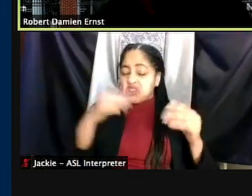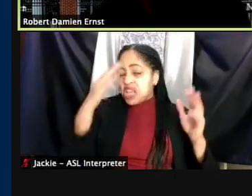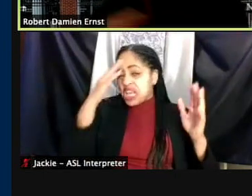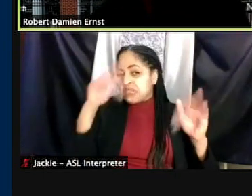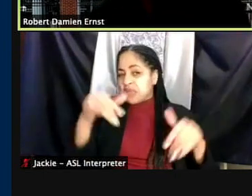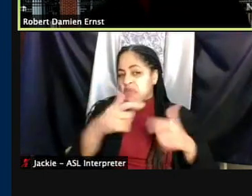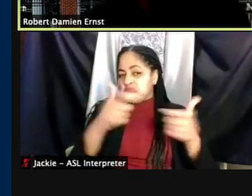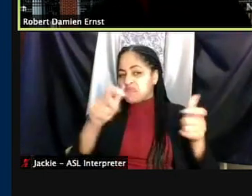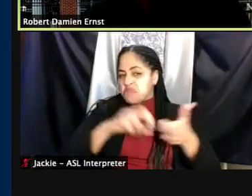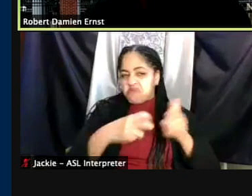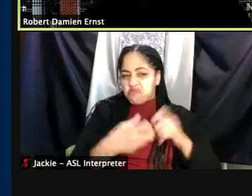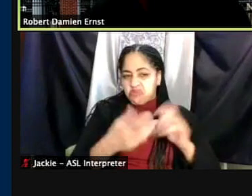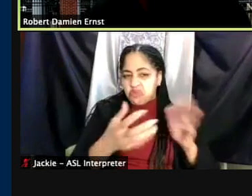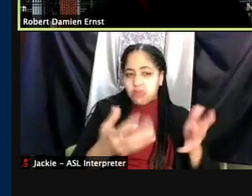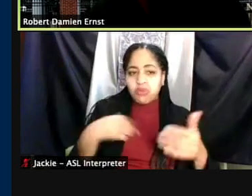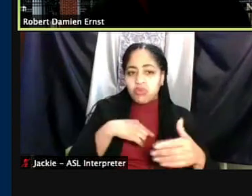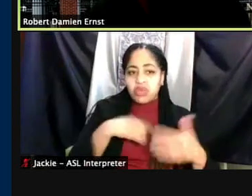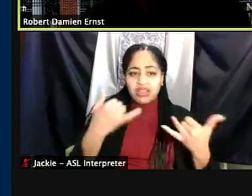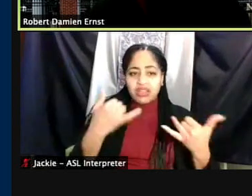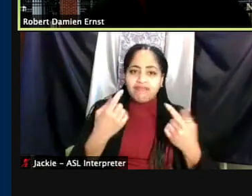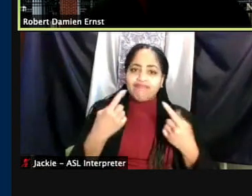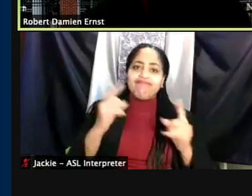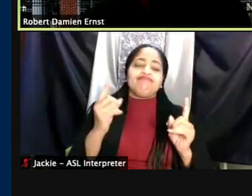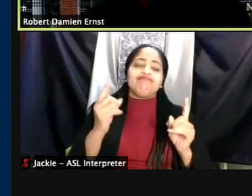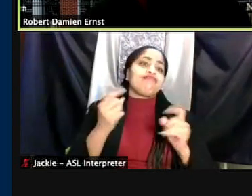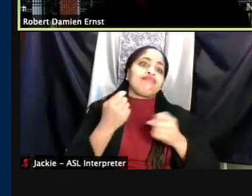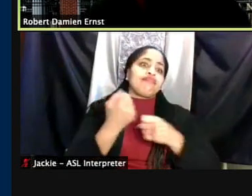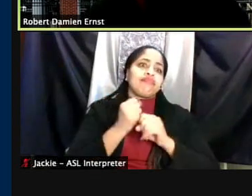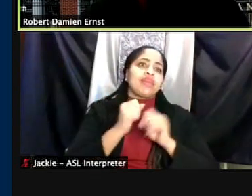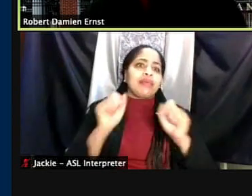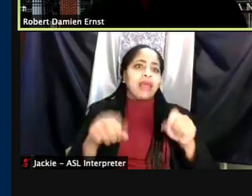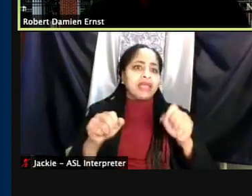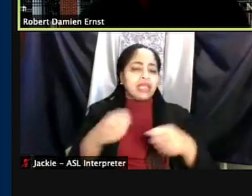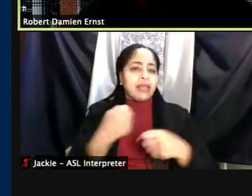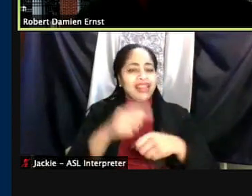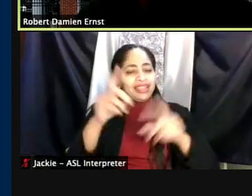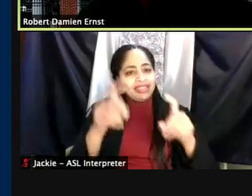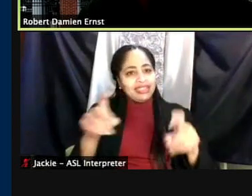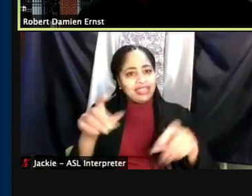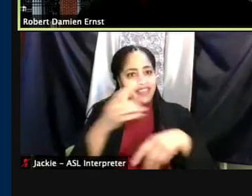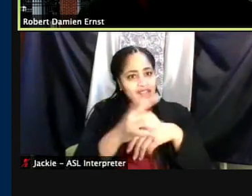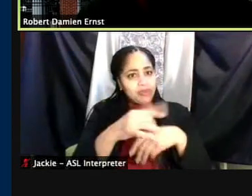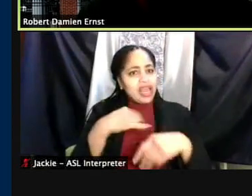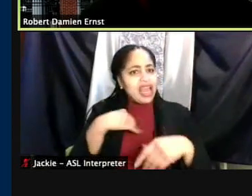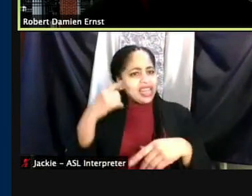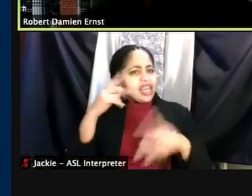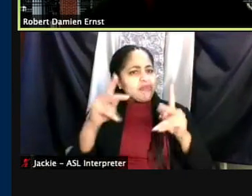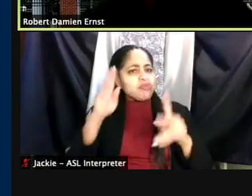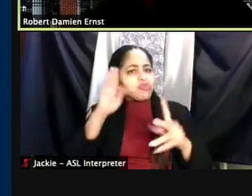Now that we've made the capacity to provide the testing available, I expect people will engage in that testing.